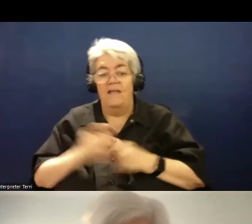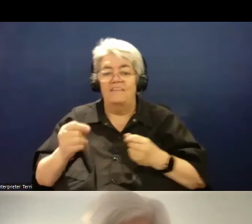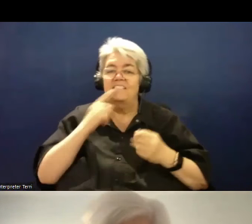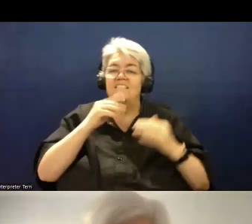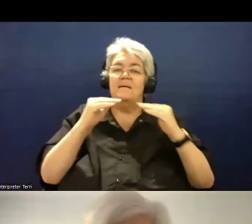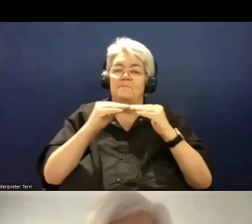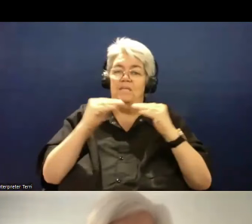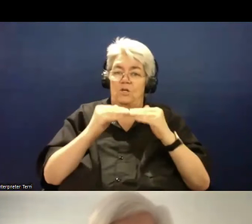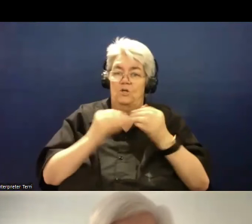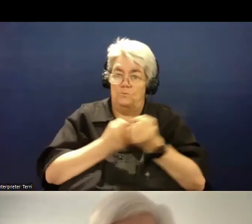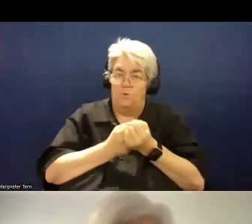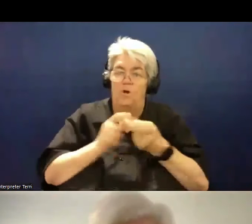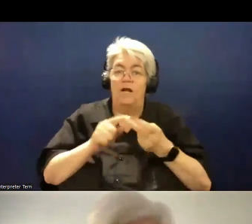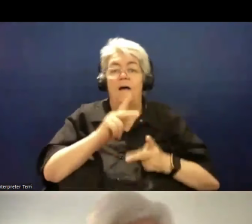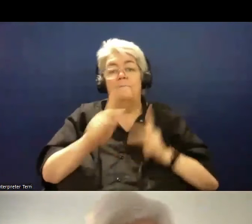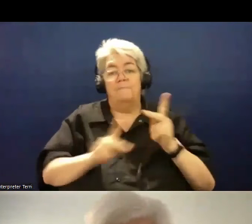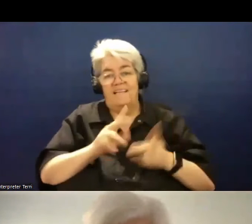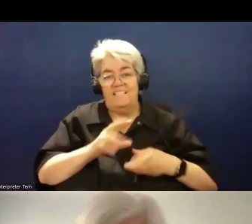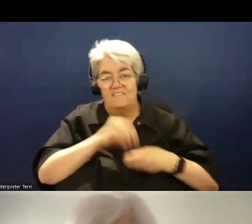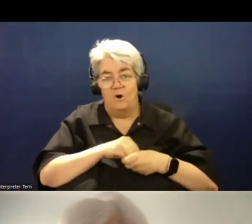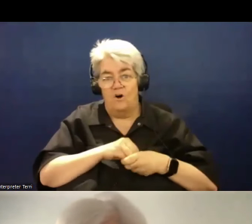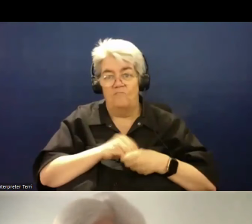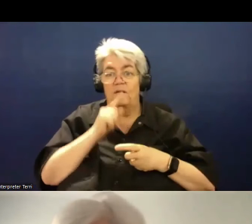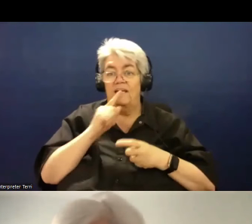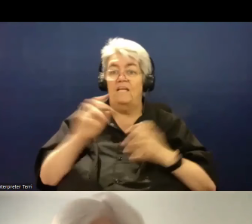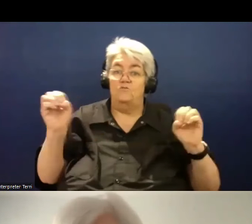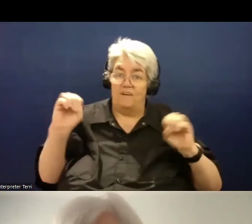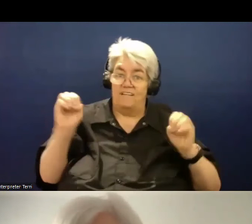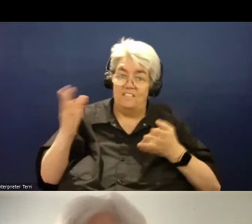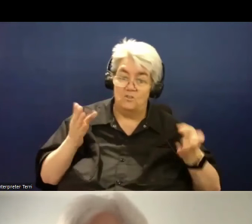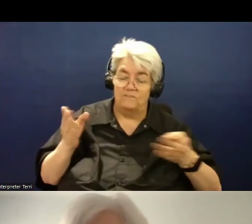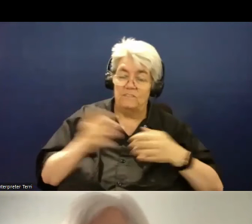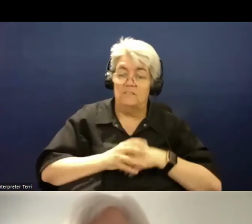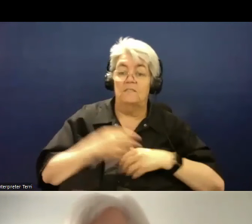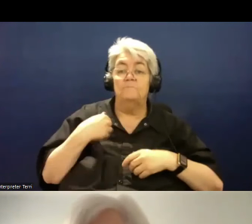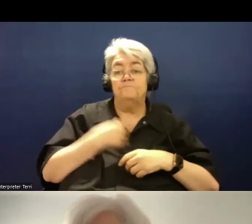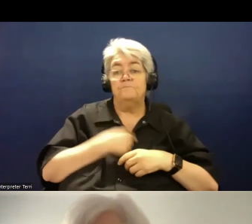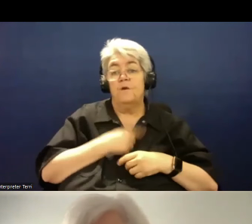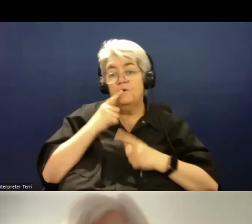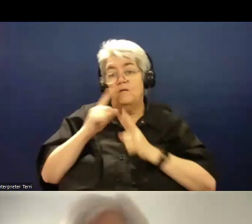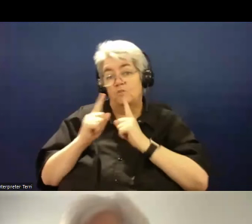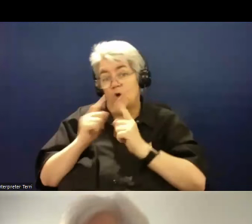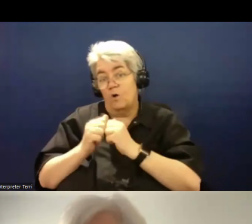SUPPORT AND CRISIS INVOLVEMENT. WE WERE TALKING ABOUT PEOPLE ON